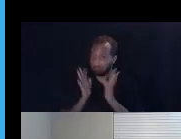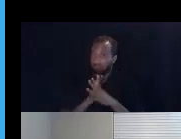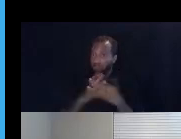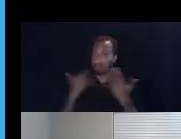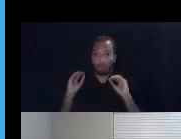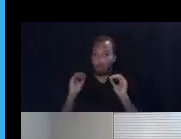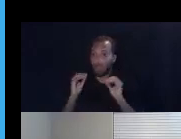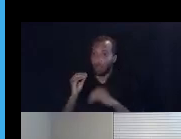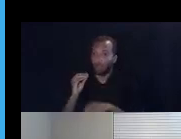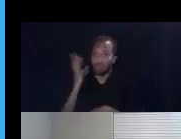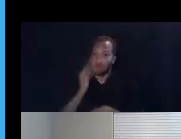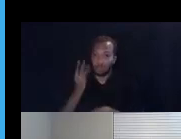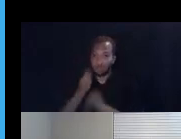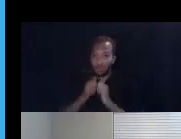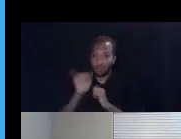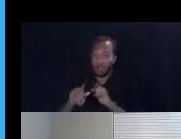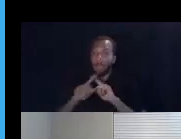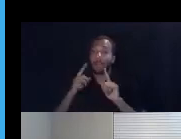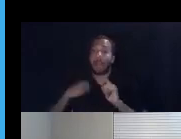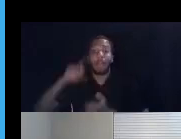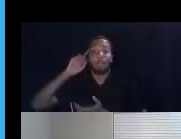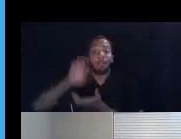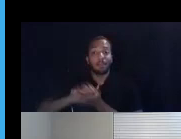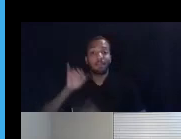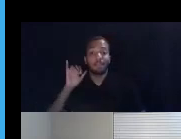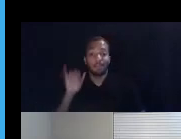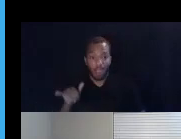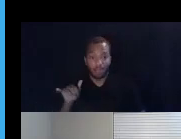I believe that training community partners,